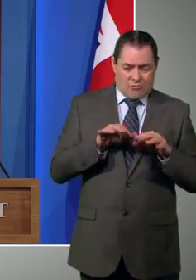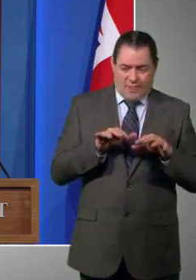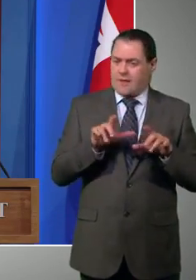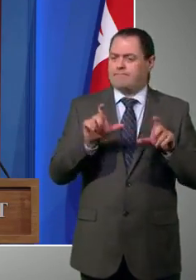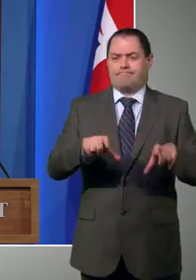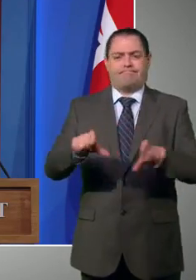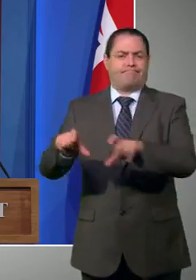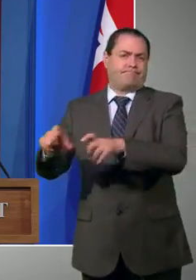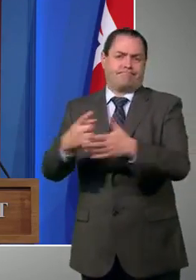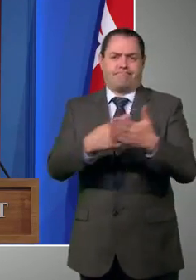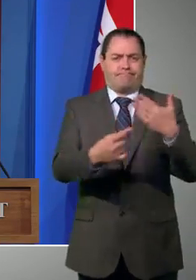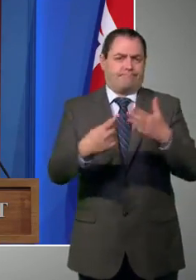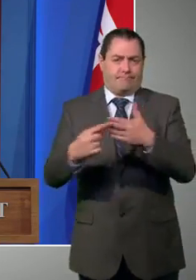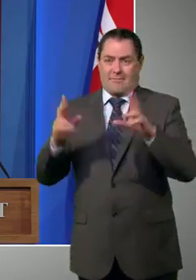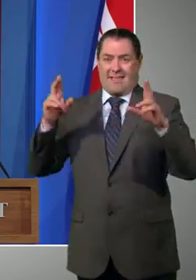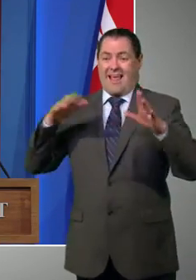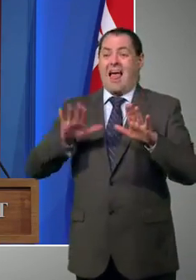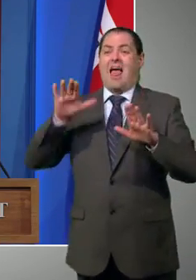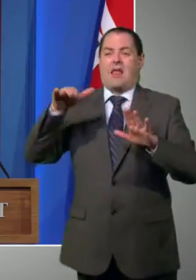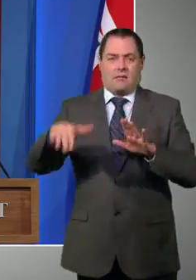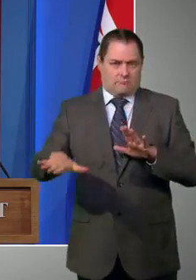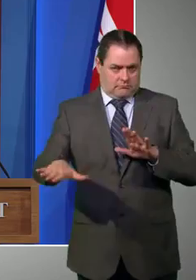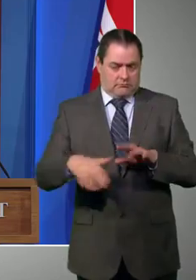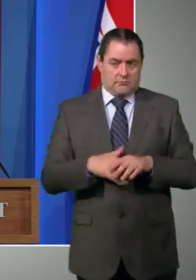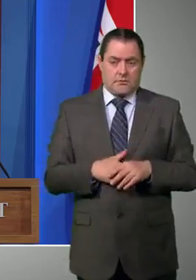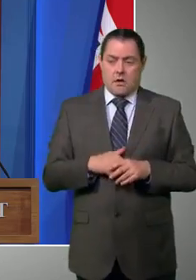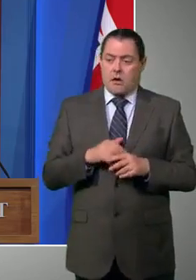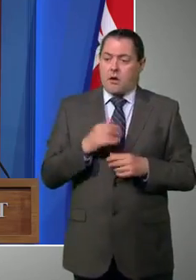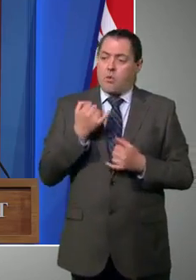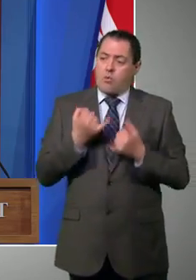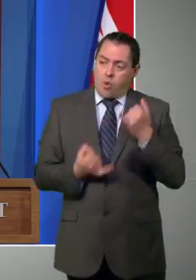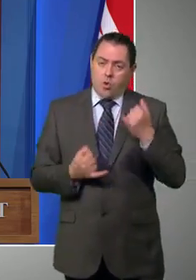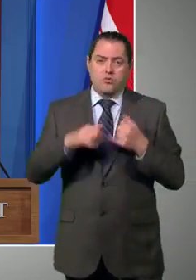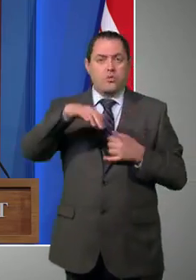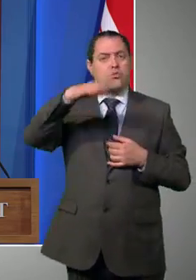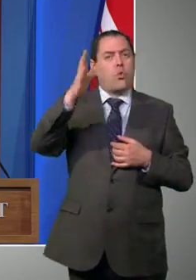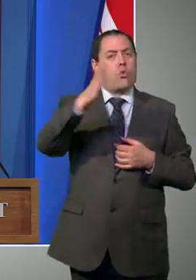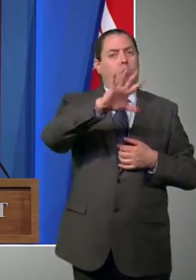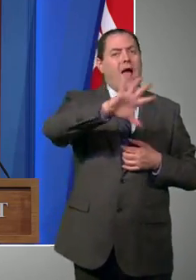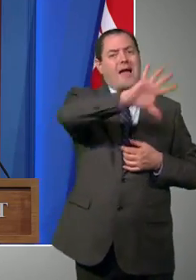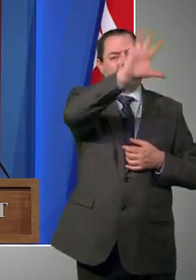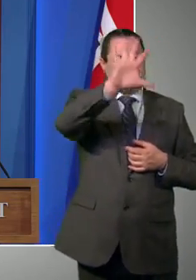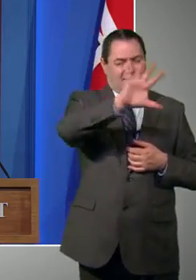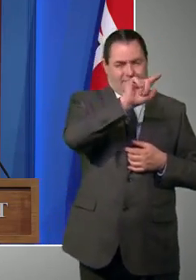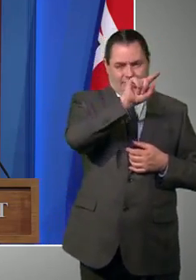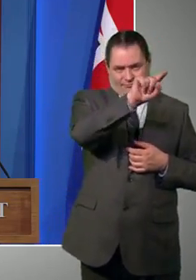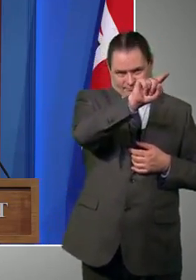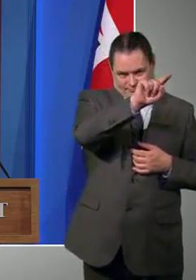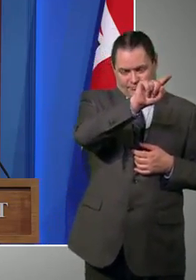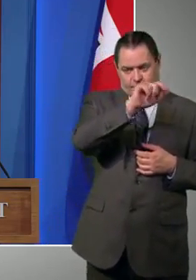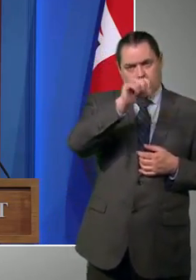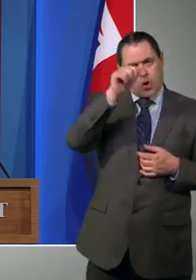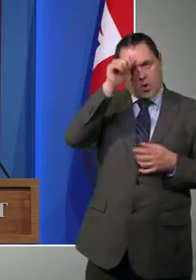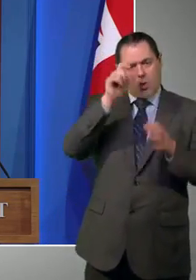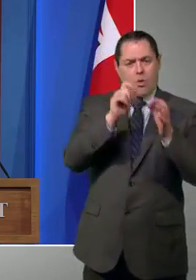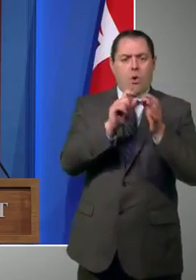closed down again now the biggest area probably is is northwest as we know and I know